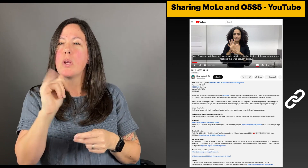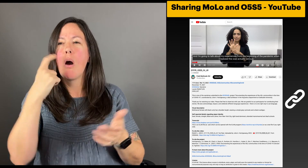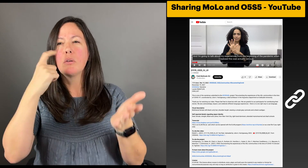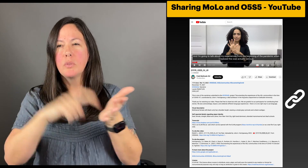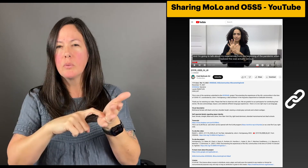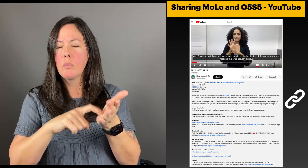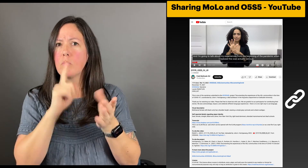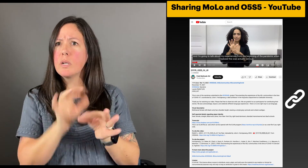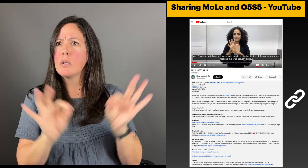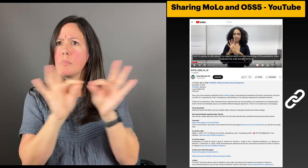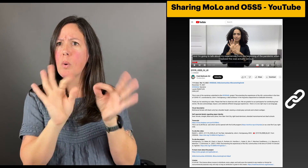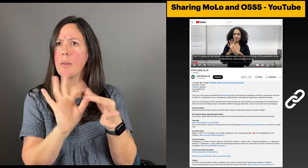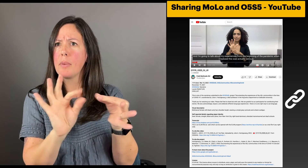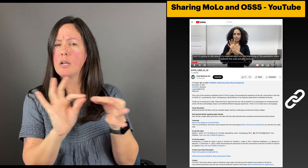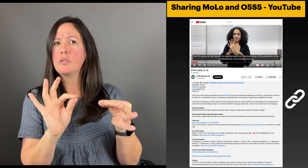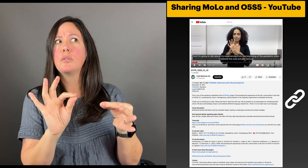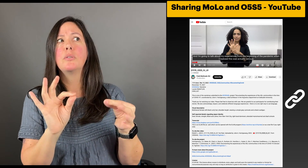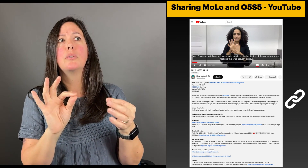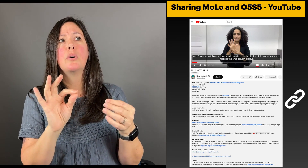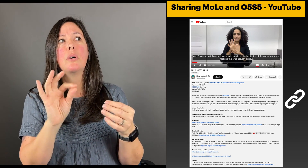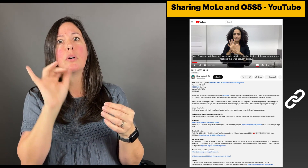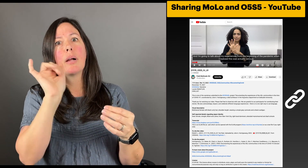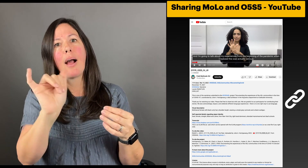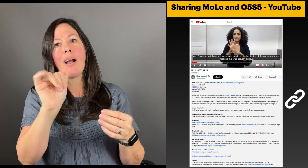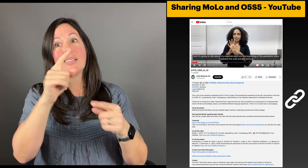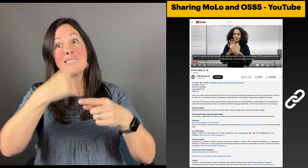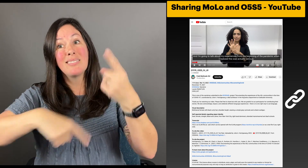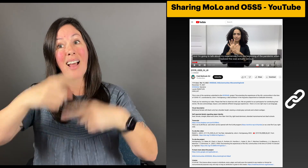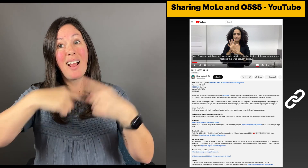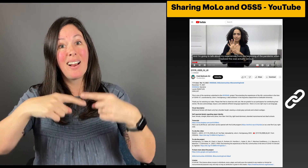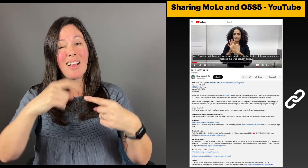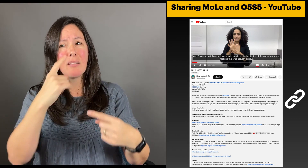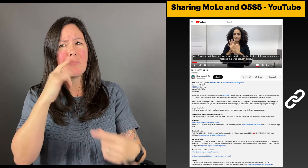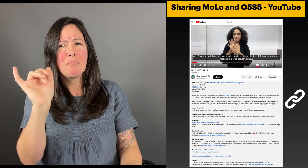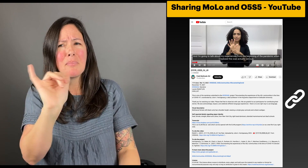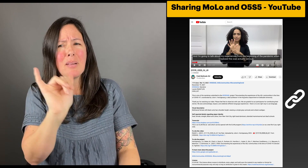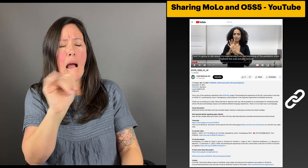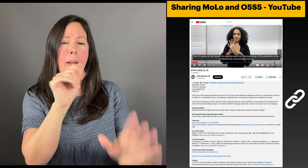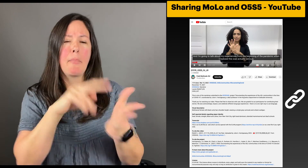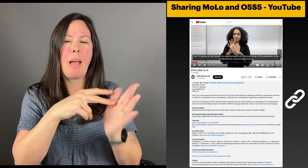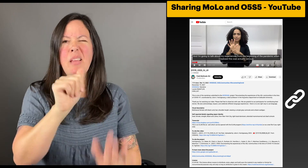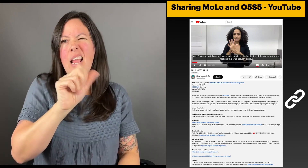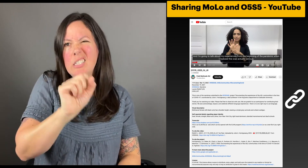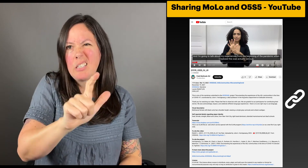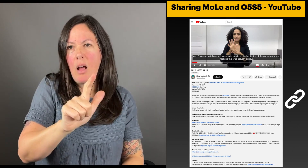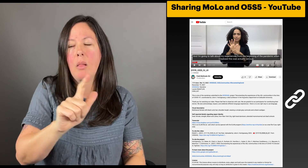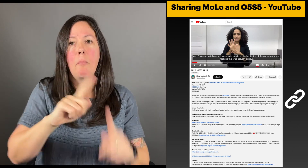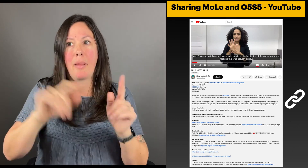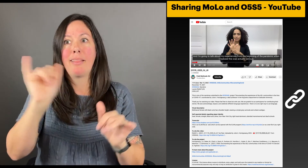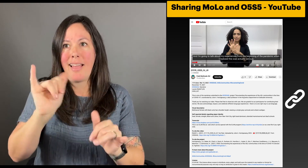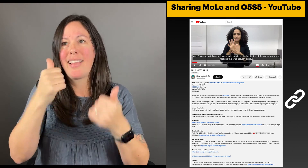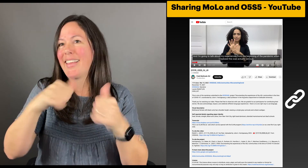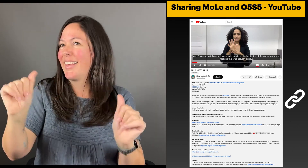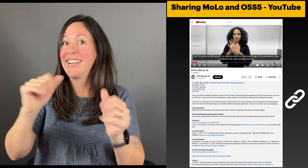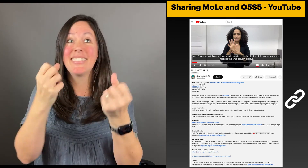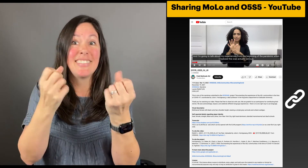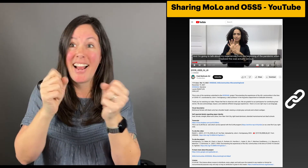changed we also describe there how we care for the data and it's really important to